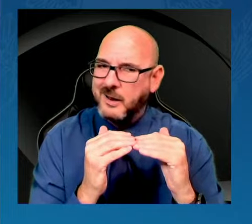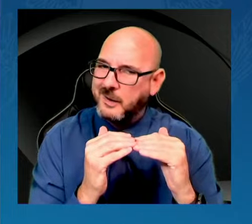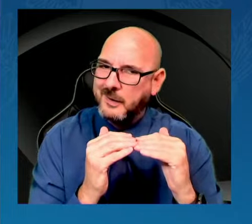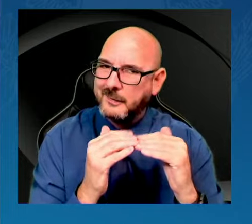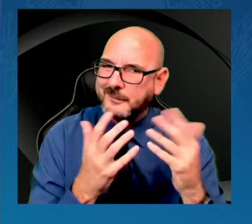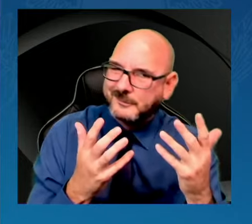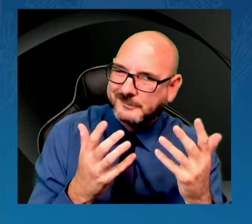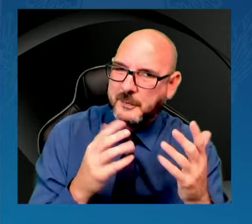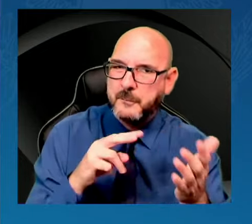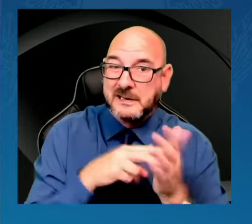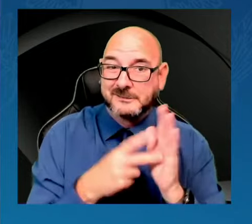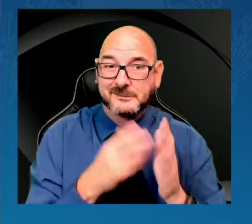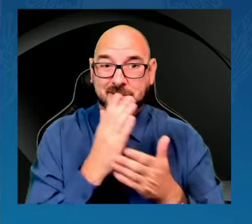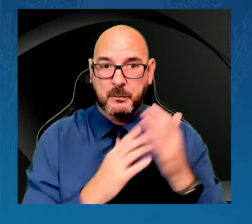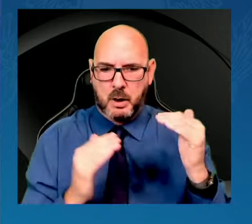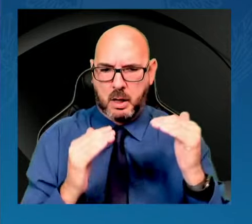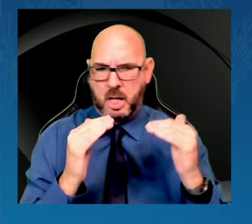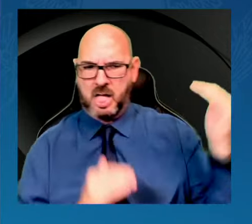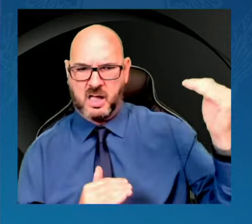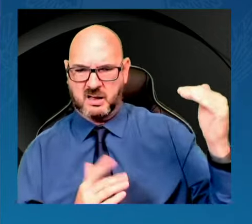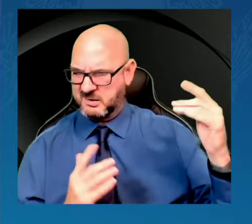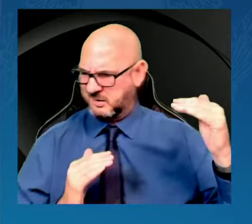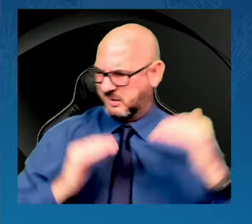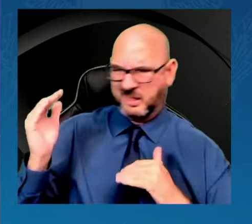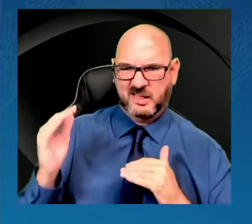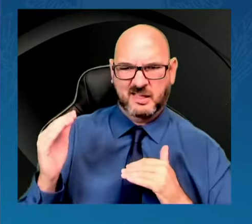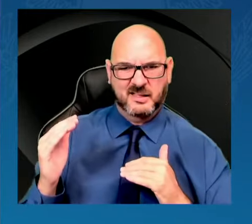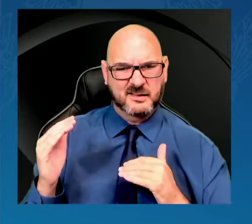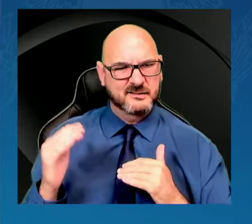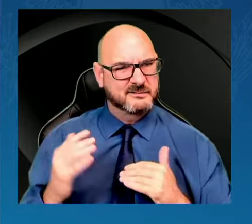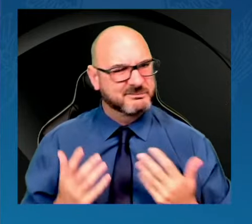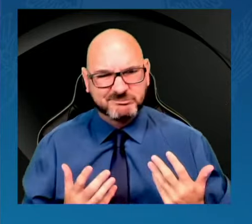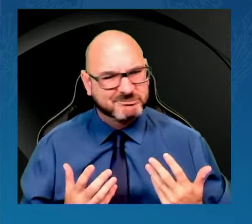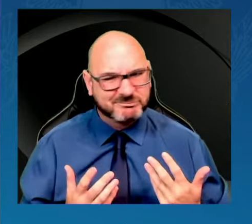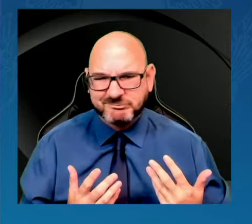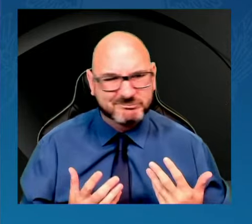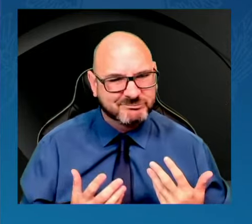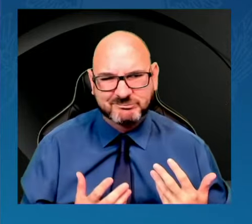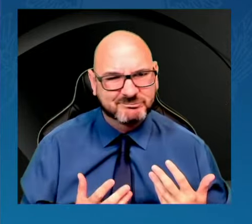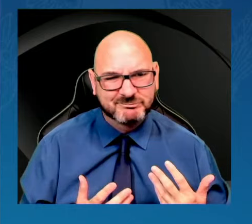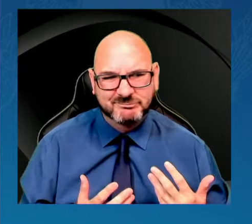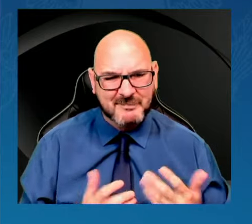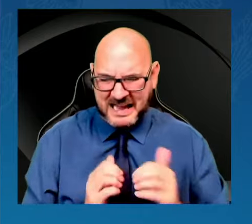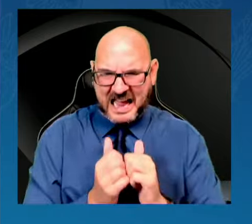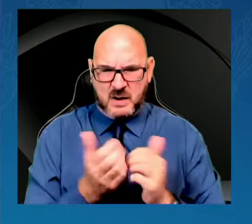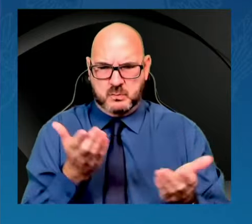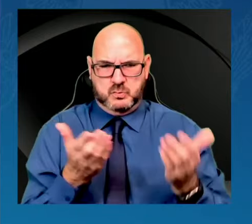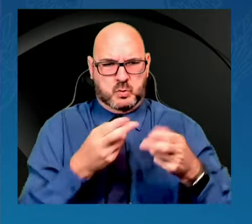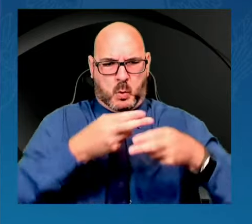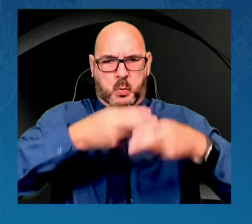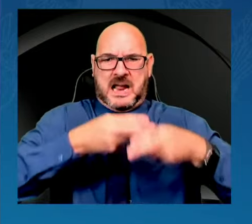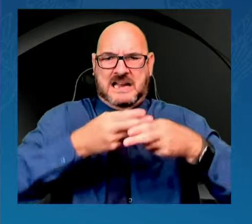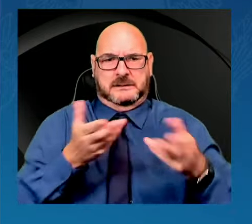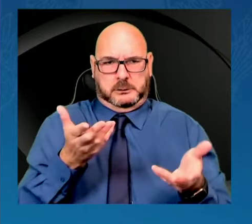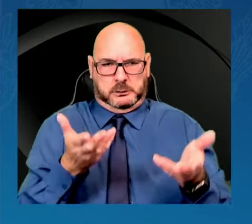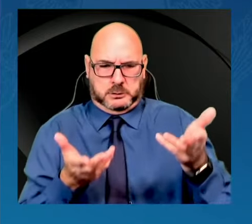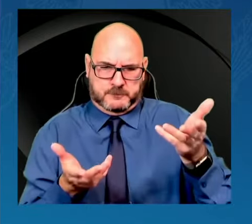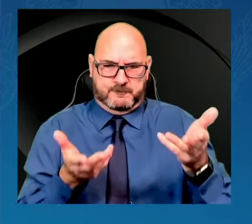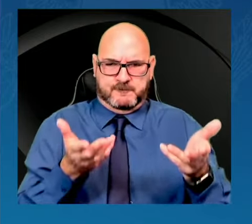and so we need to take that into account and -- and -- and have policies that -- that are motivated by equitable outcomes.